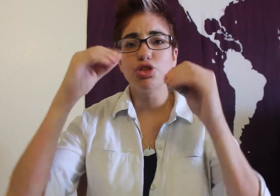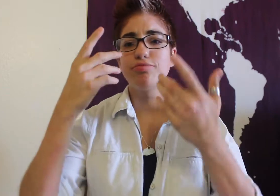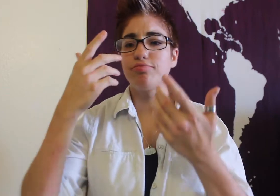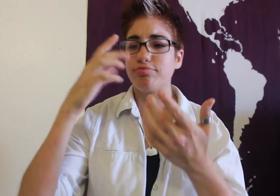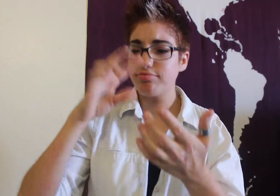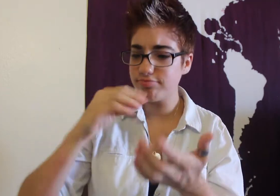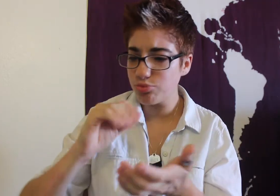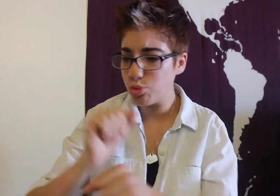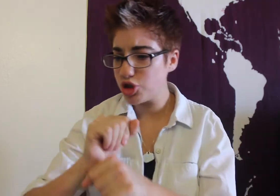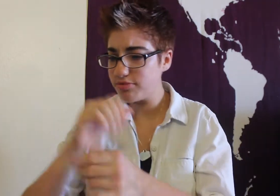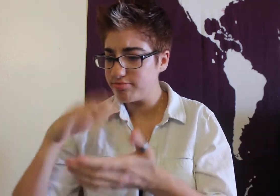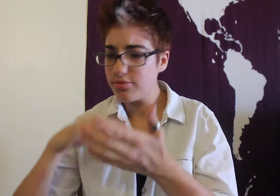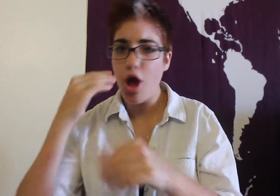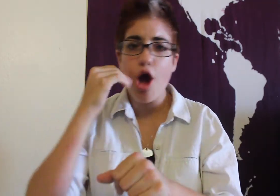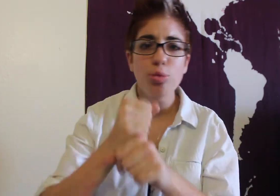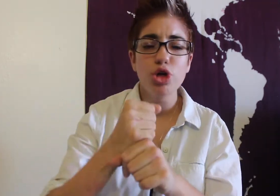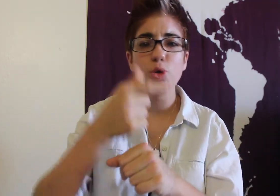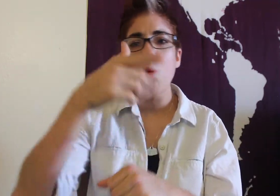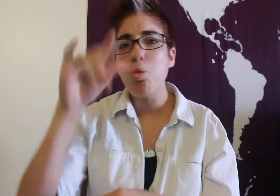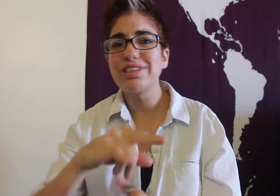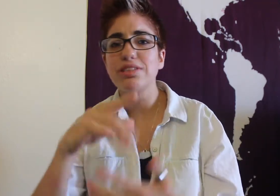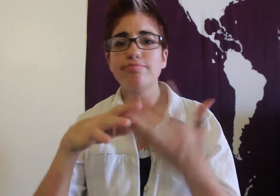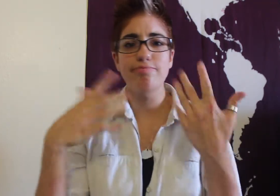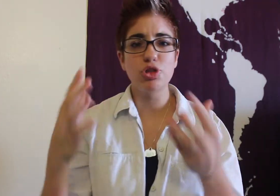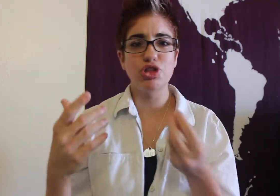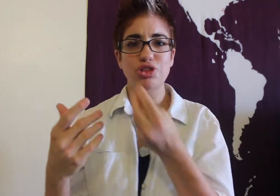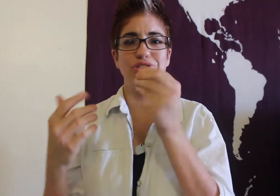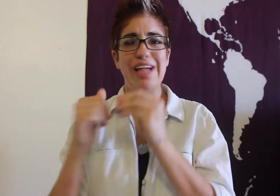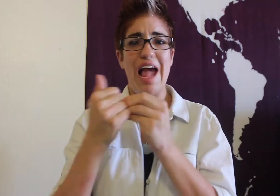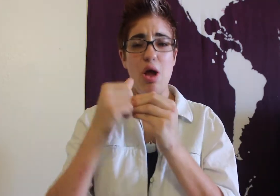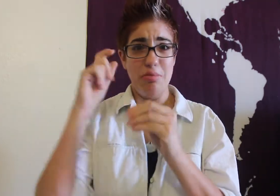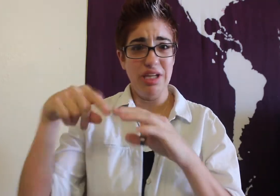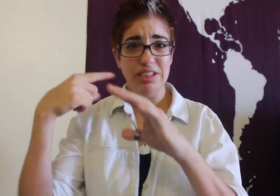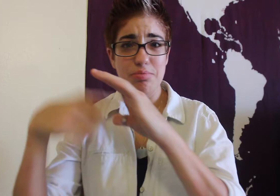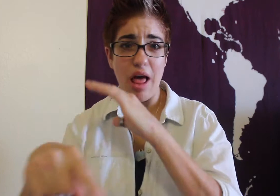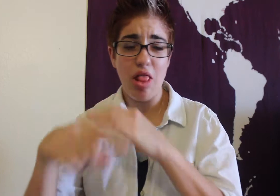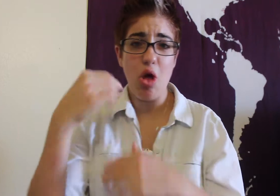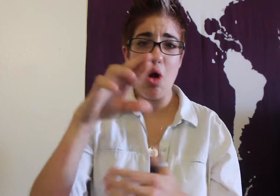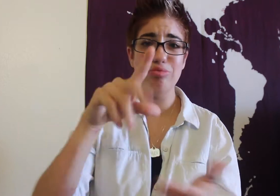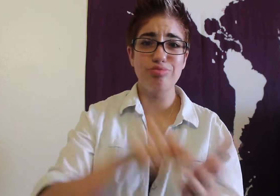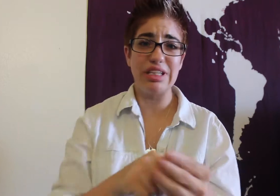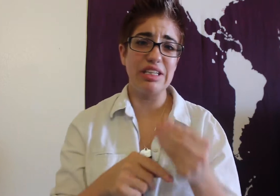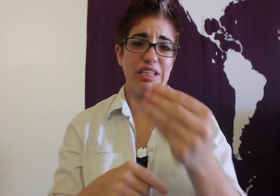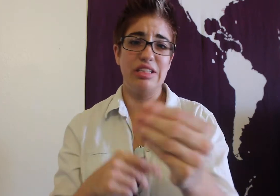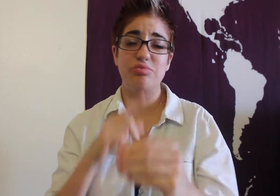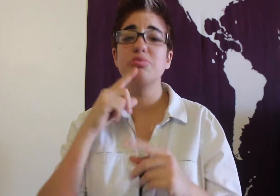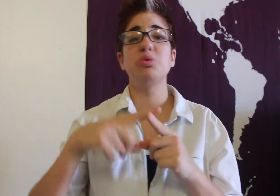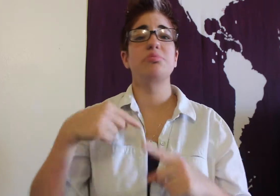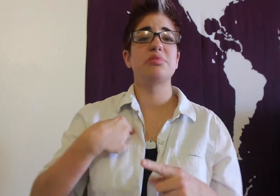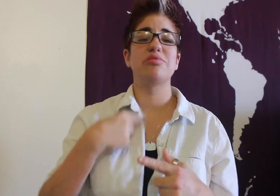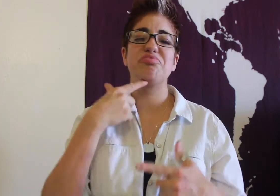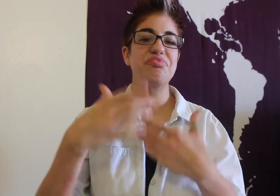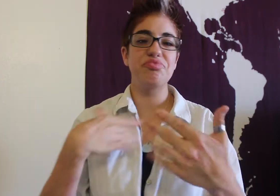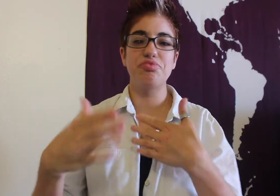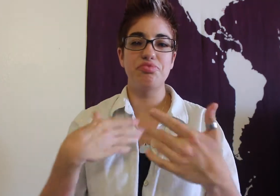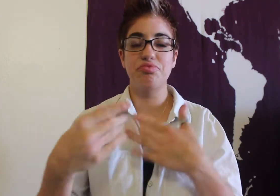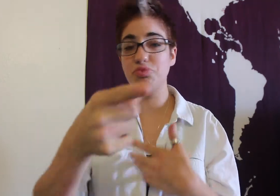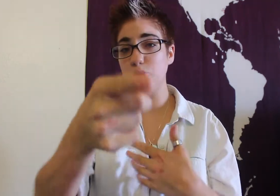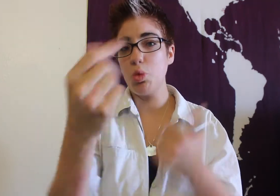Thirdly, you may wonder how I would like for you to hand in your assignments. Either electronic or print form is fine with me.